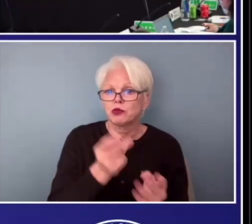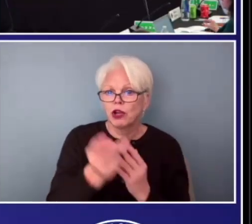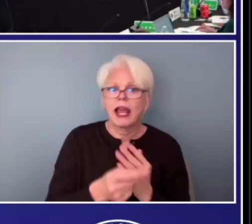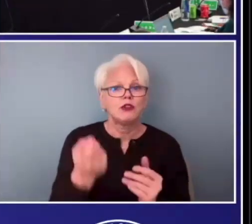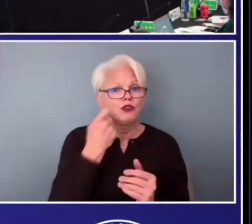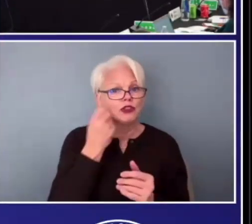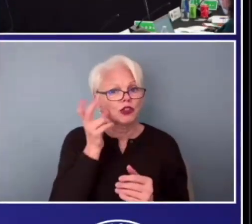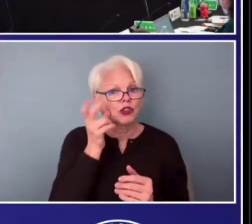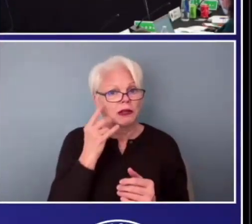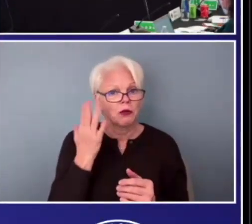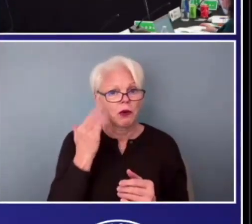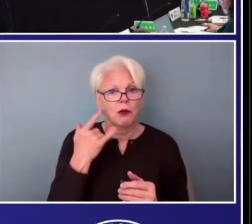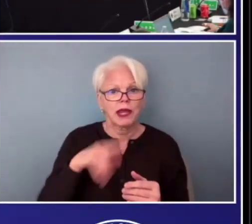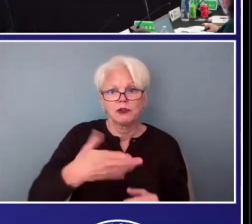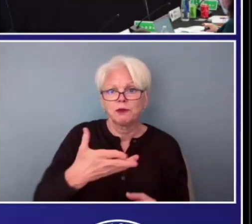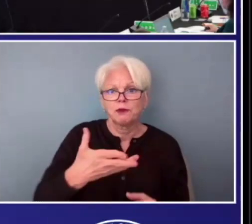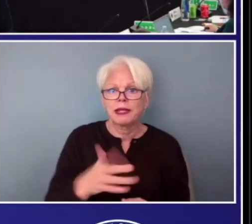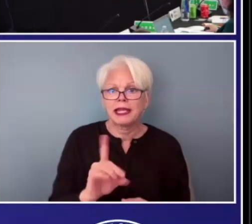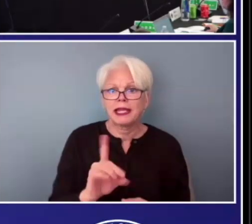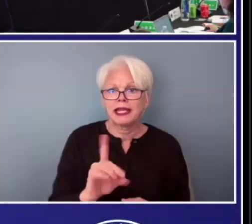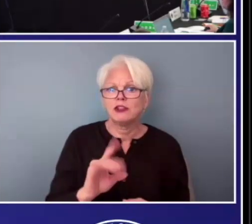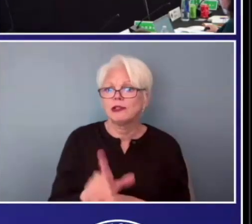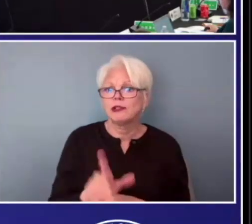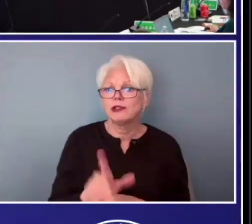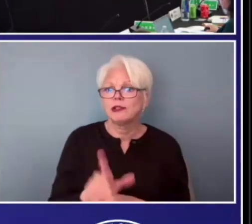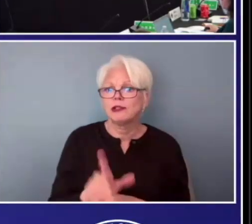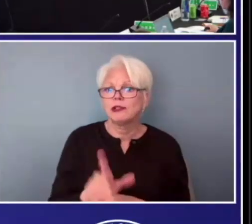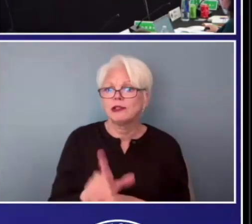added PhD today. So we approached every element here based